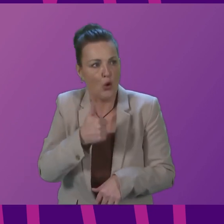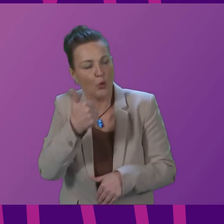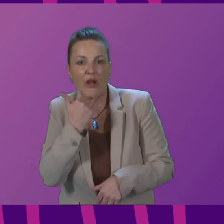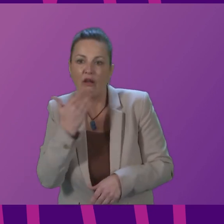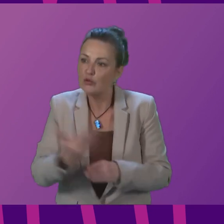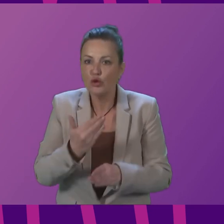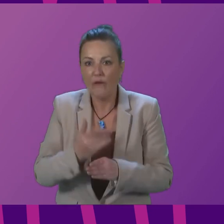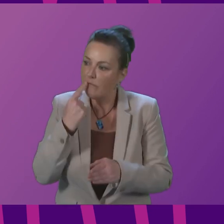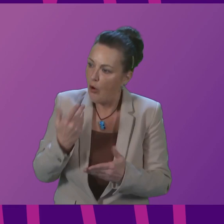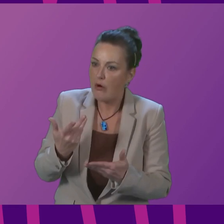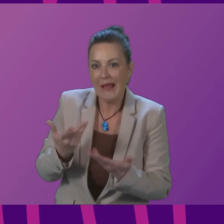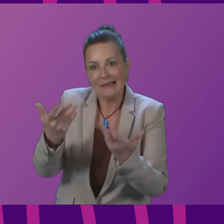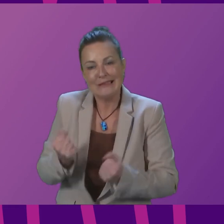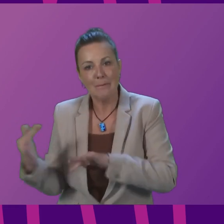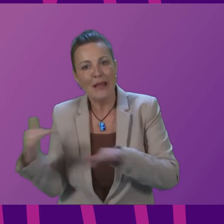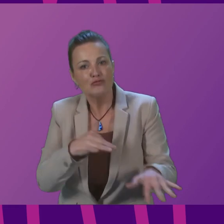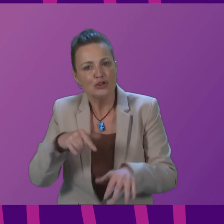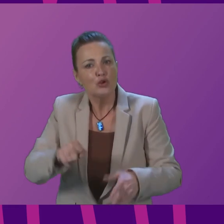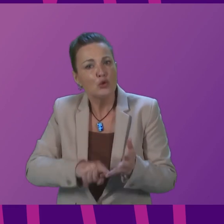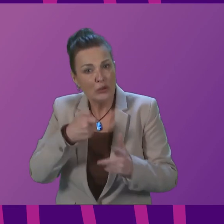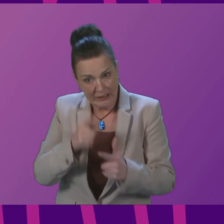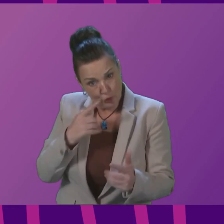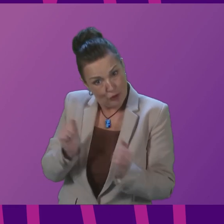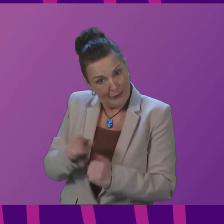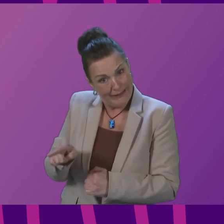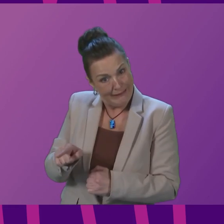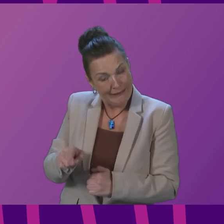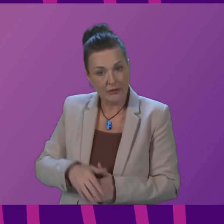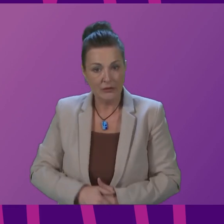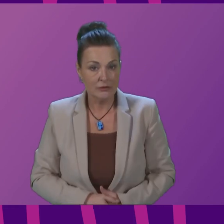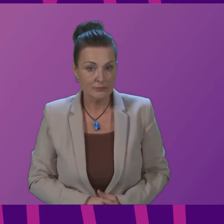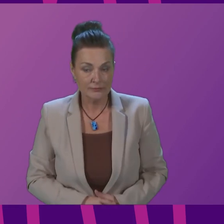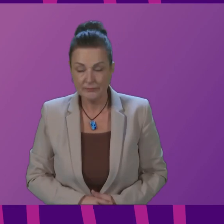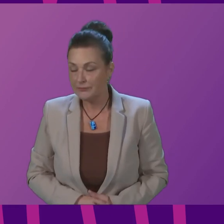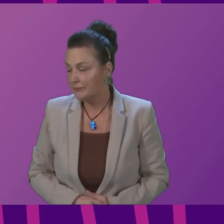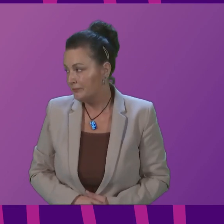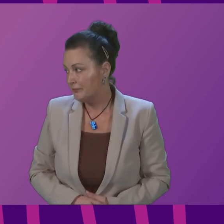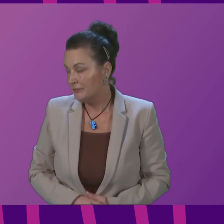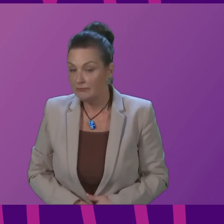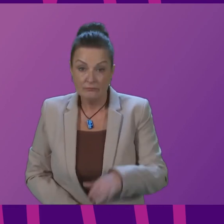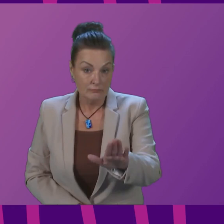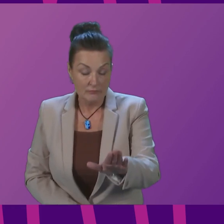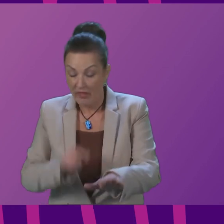Does the First Minister agree? Christine Grahame highlights an issue that is relevant to her local authority area, but